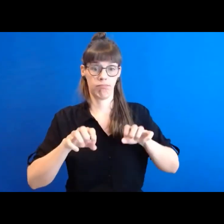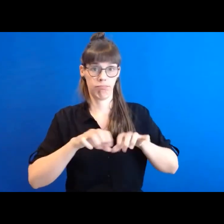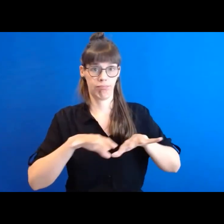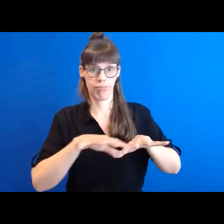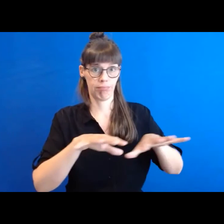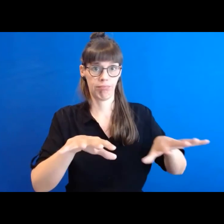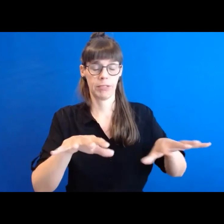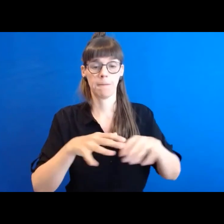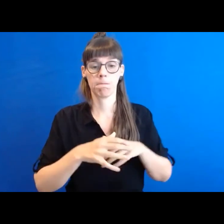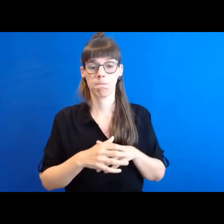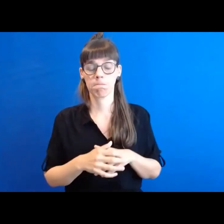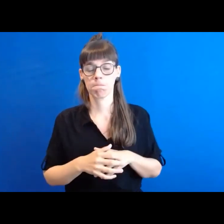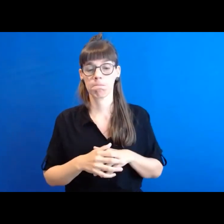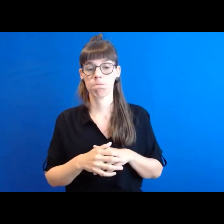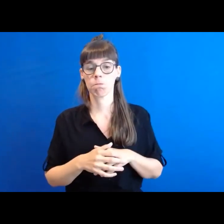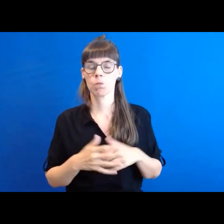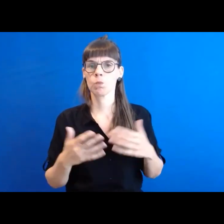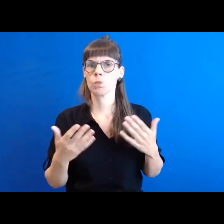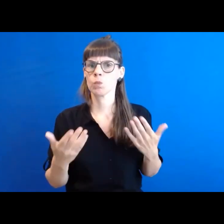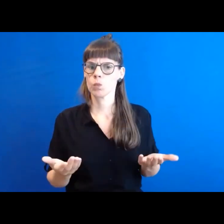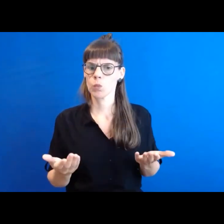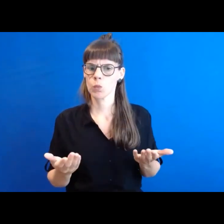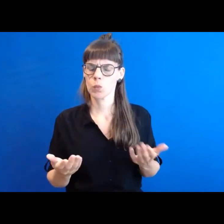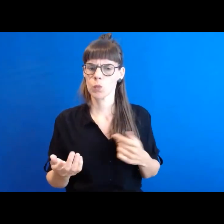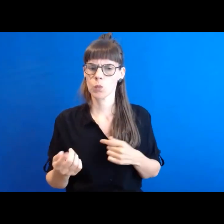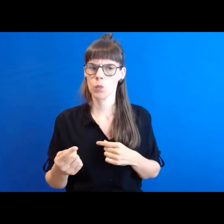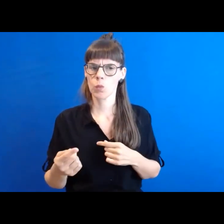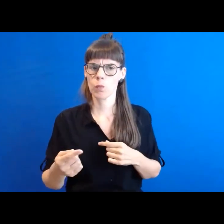was -- the pandemic happened. There was